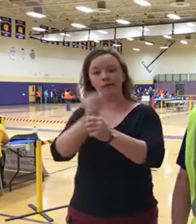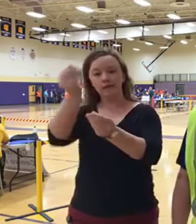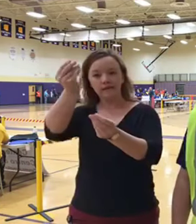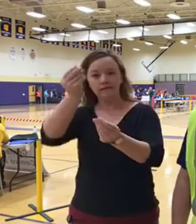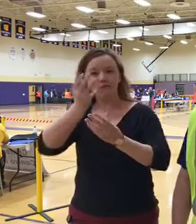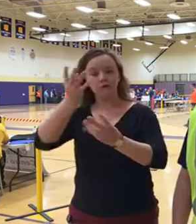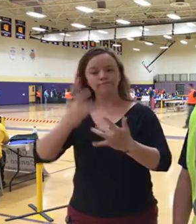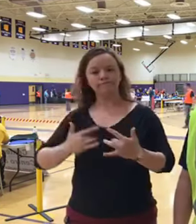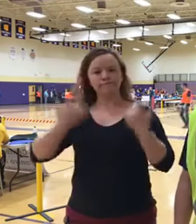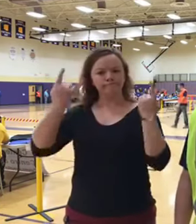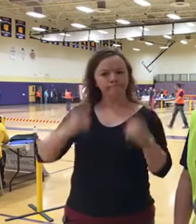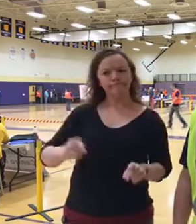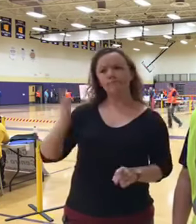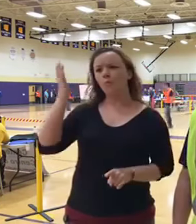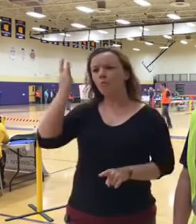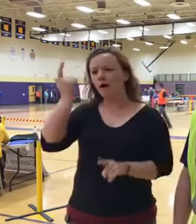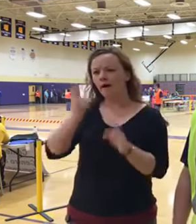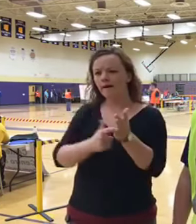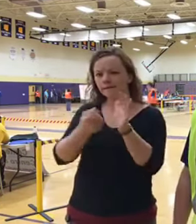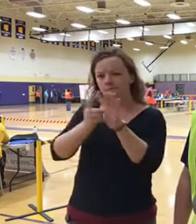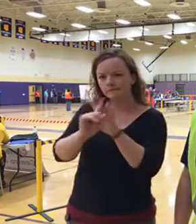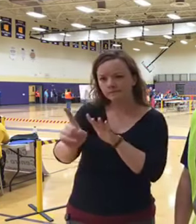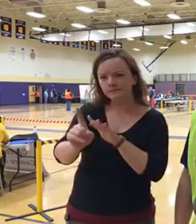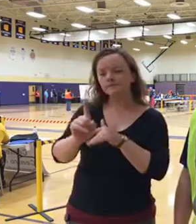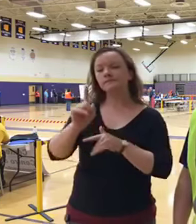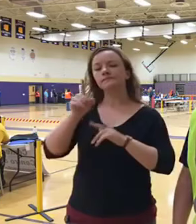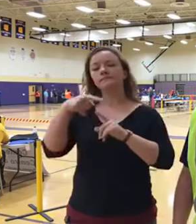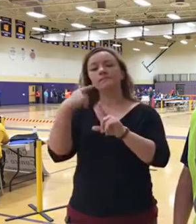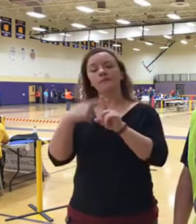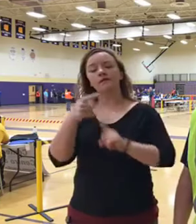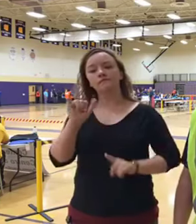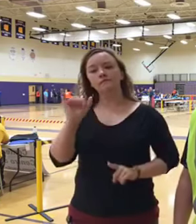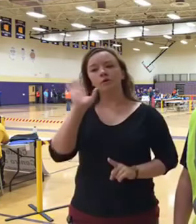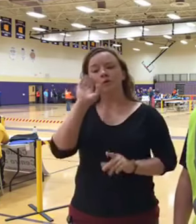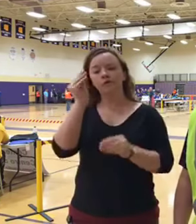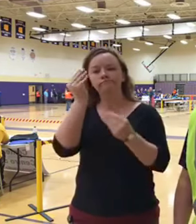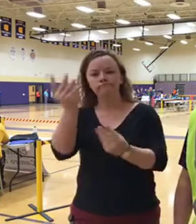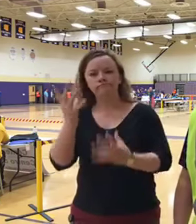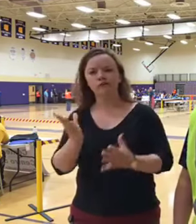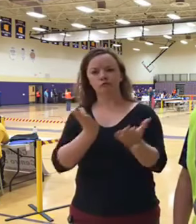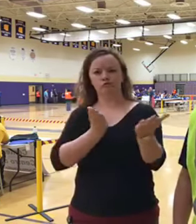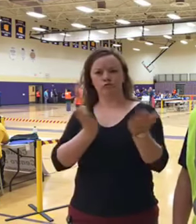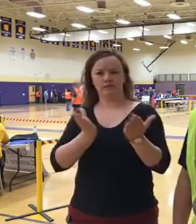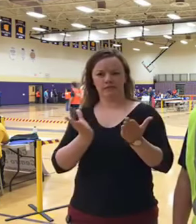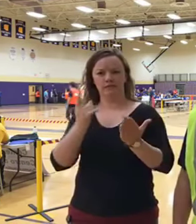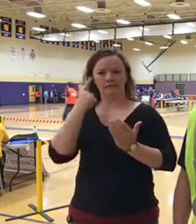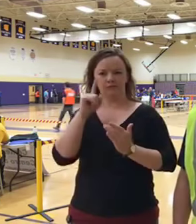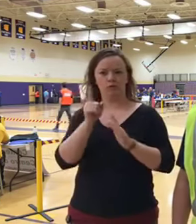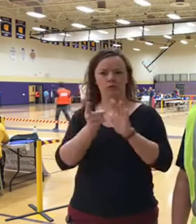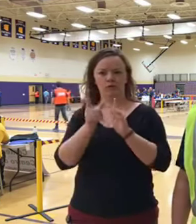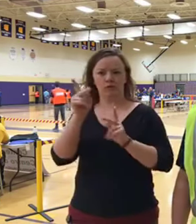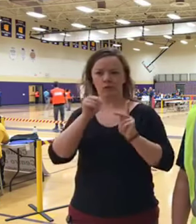regarding why they were evacuated and it provides initial services to evacuees in that scenario.